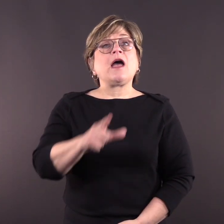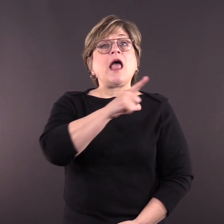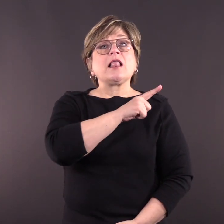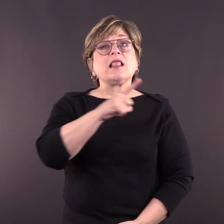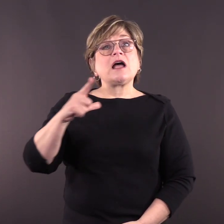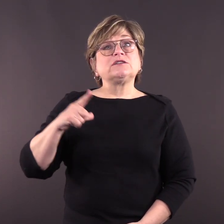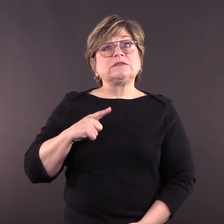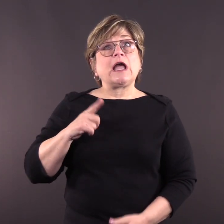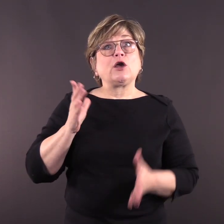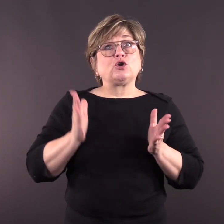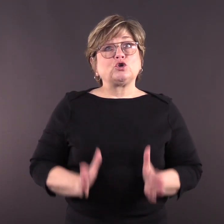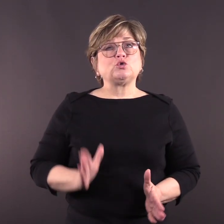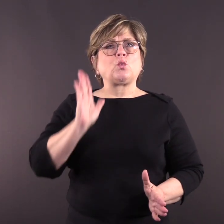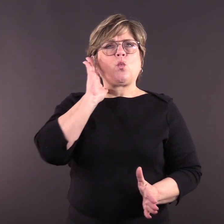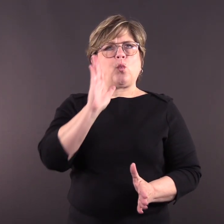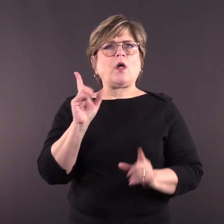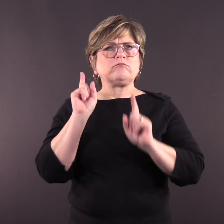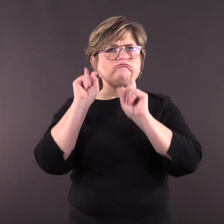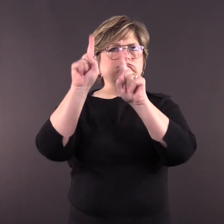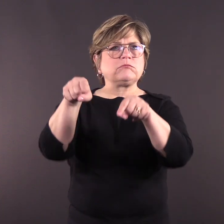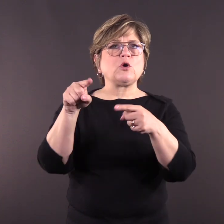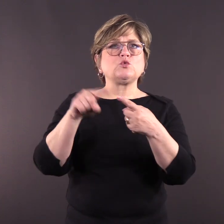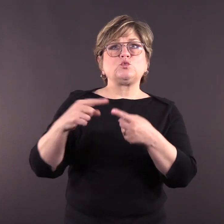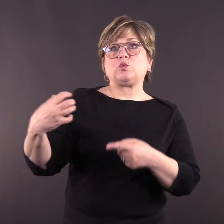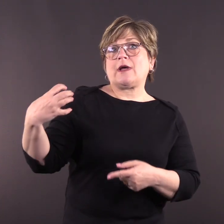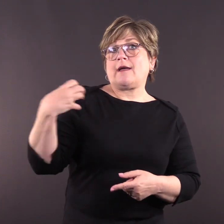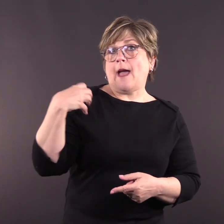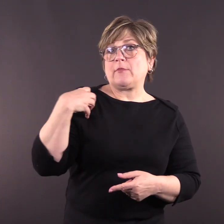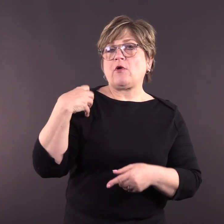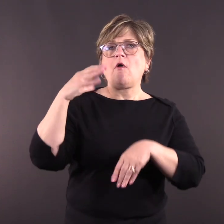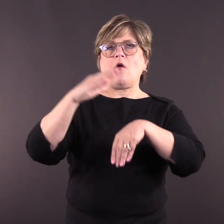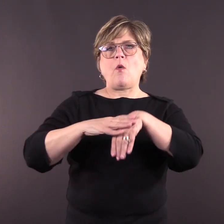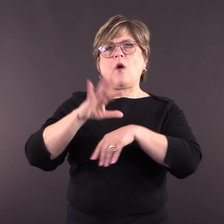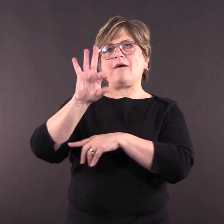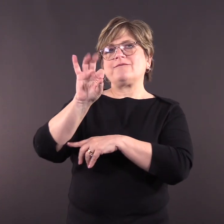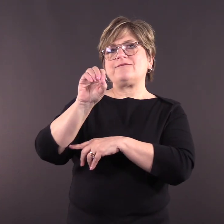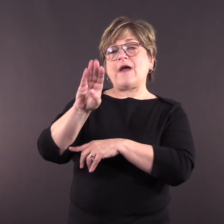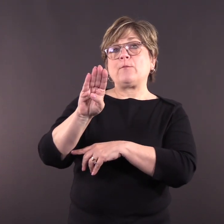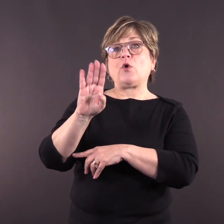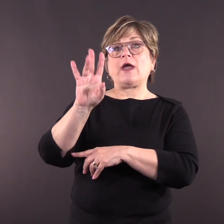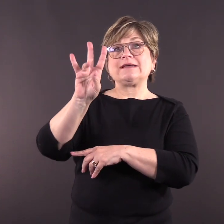Legislators will return to the Capitol on February 17.